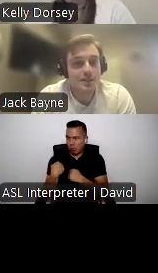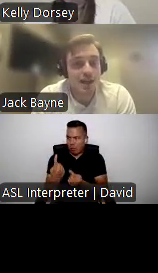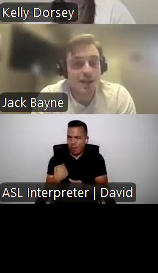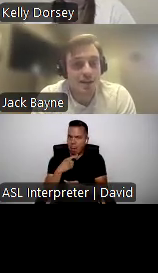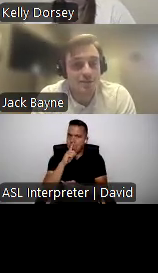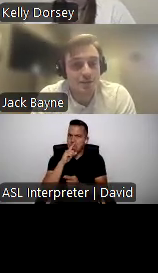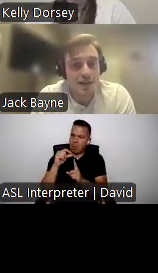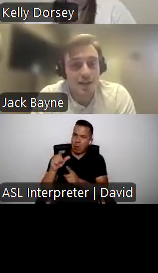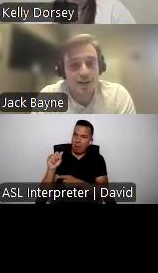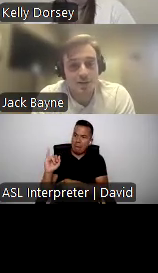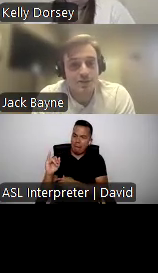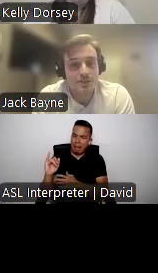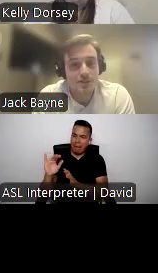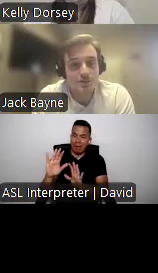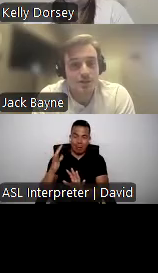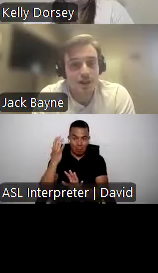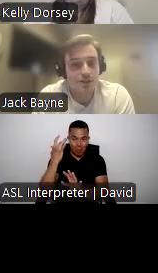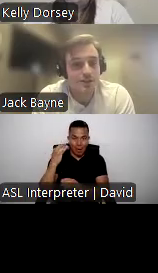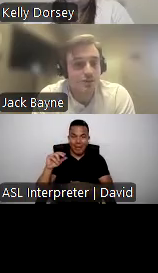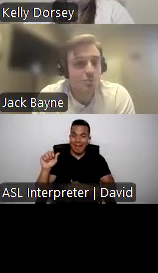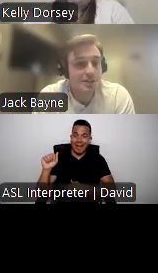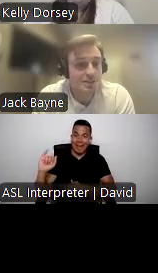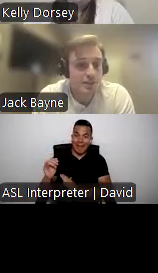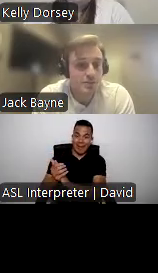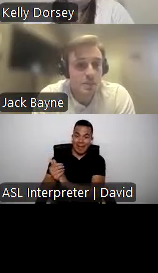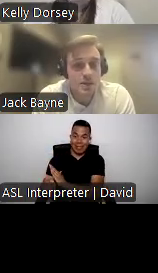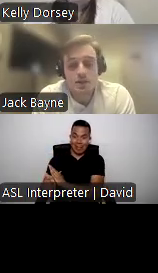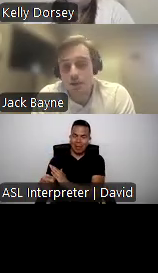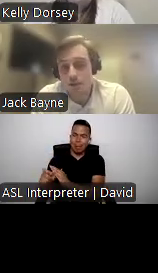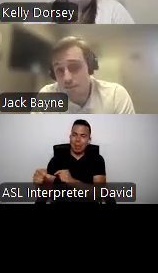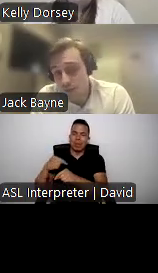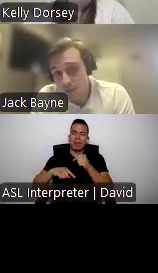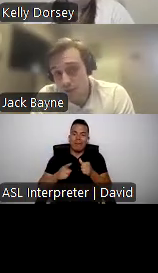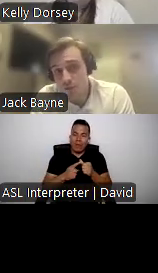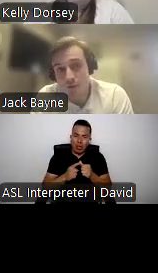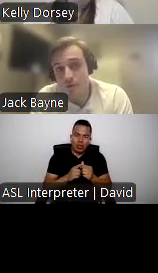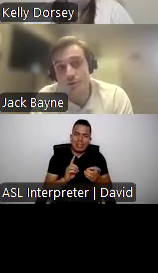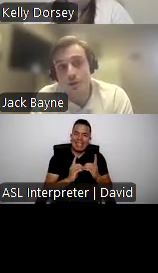because I feel that AI literacy starts with a lot of the digital basics, making sure that learners